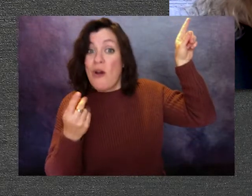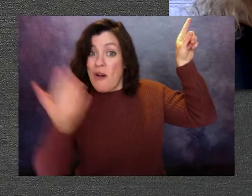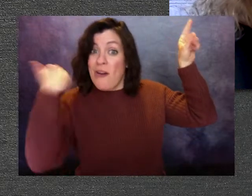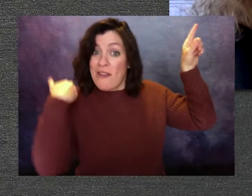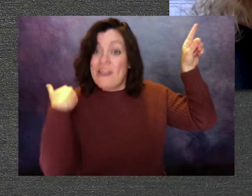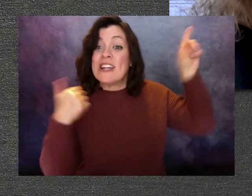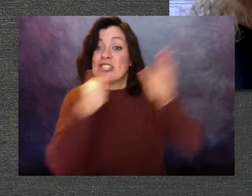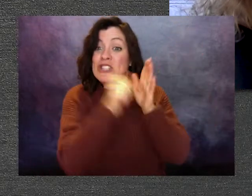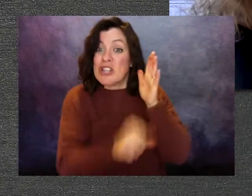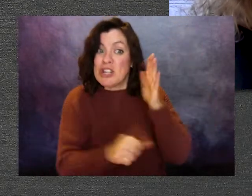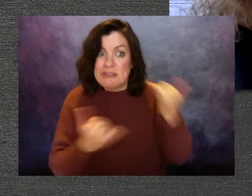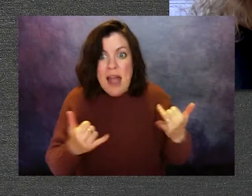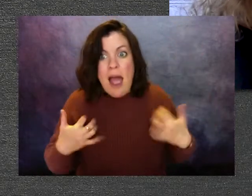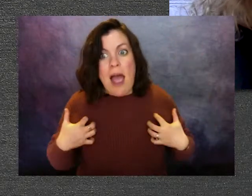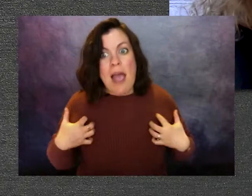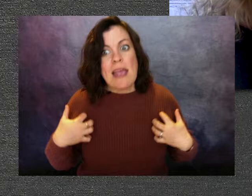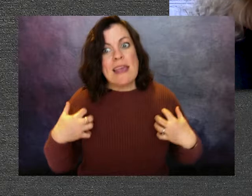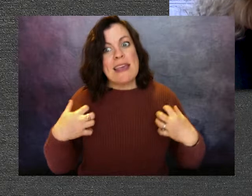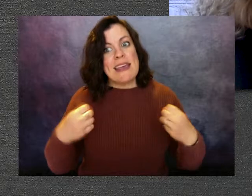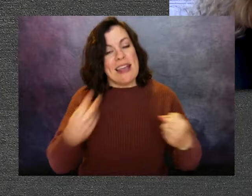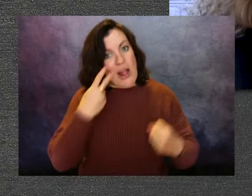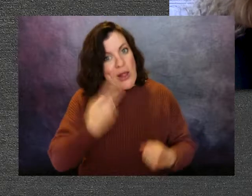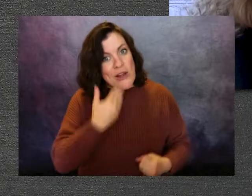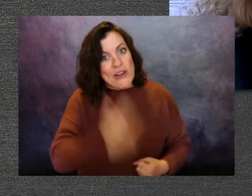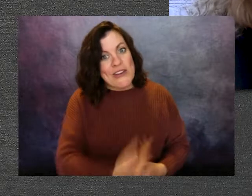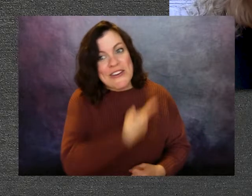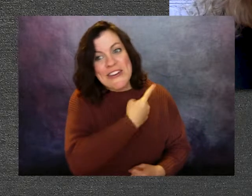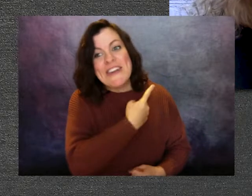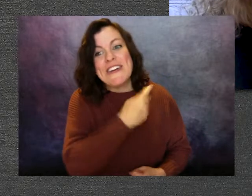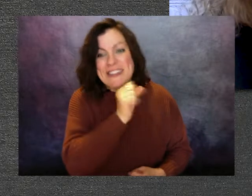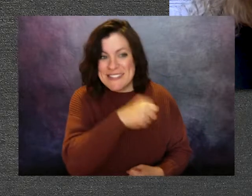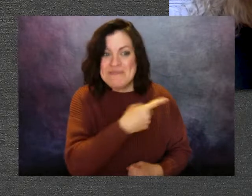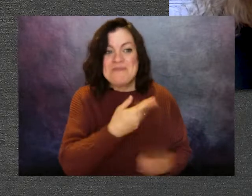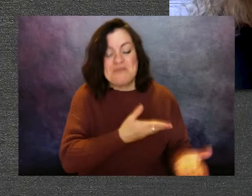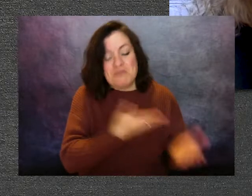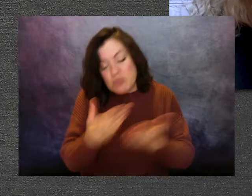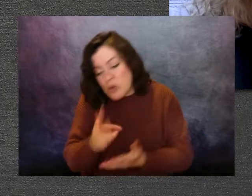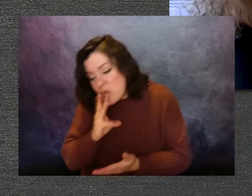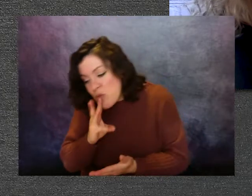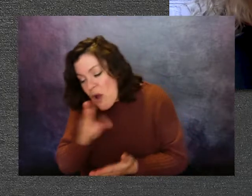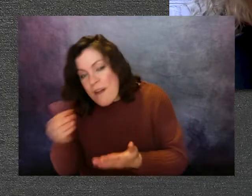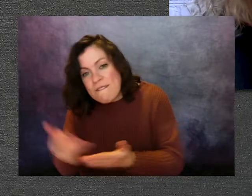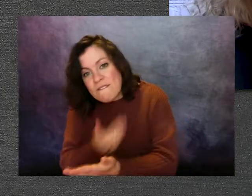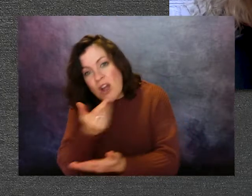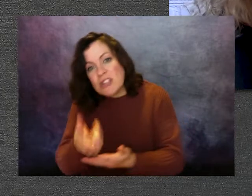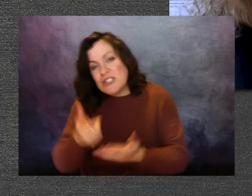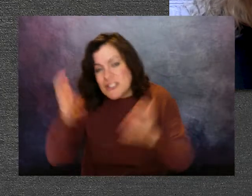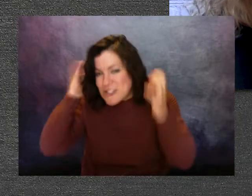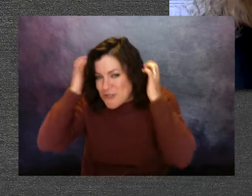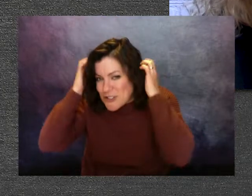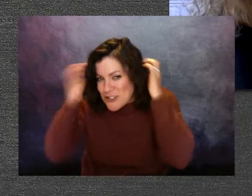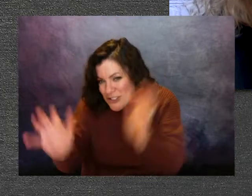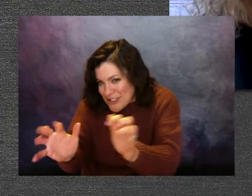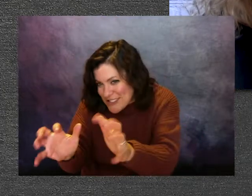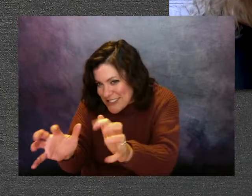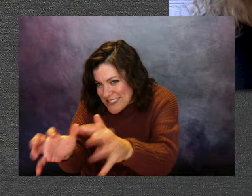She brings the dog some fresh water and scratches its neck. She gives a treat to the rabbit.